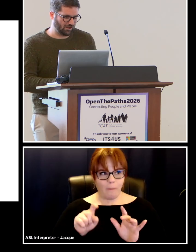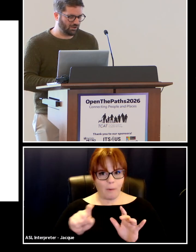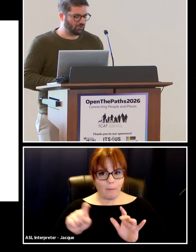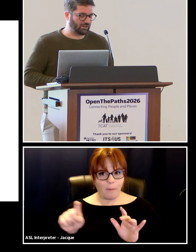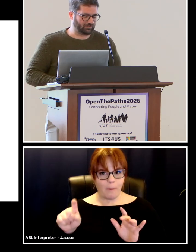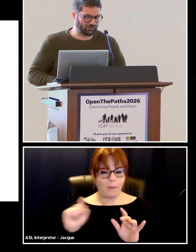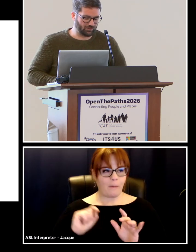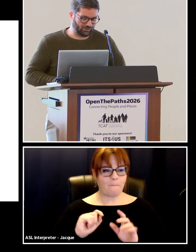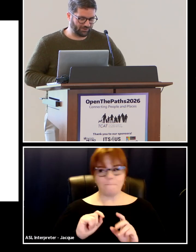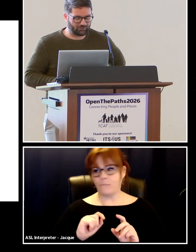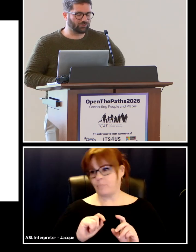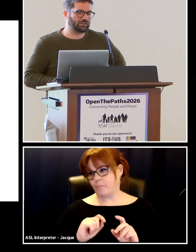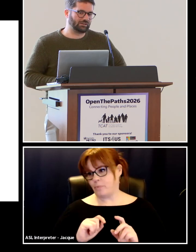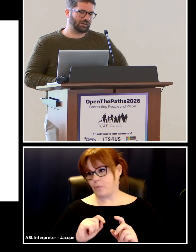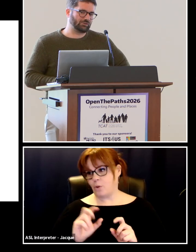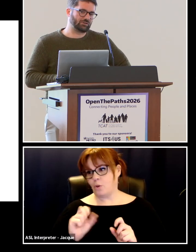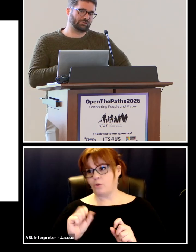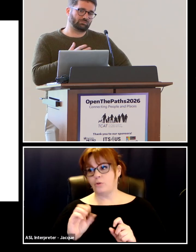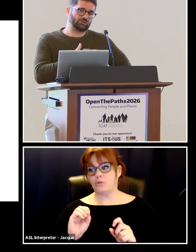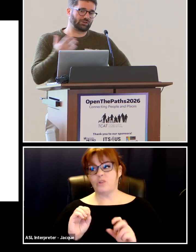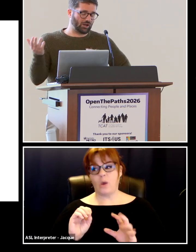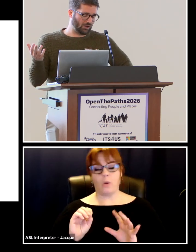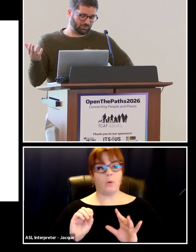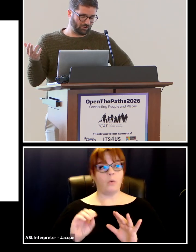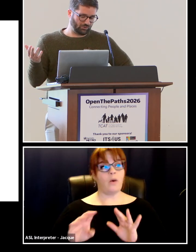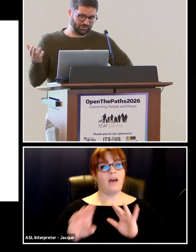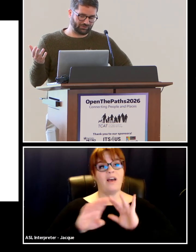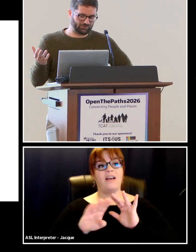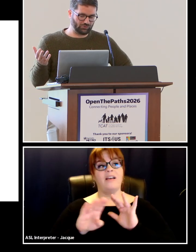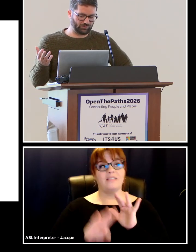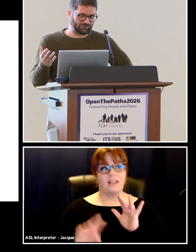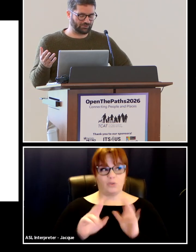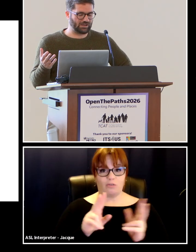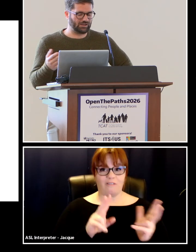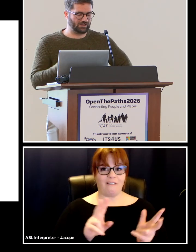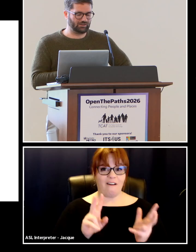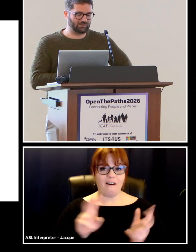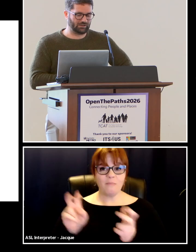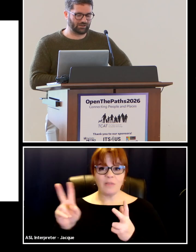Uh, okay. So, essentially now you can you can upload this newly created